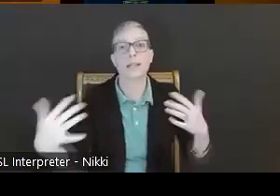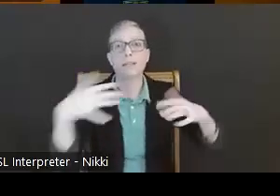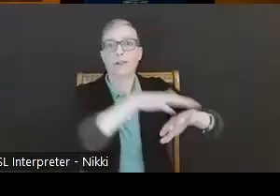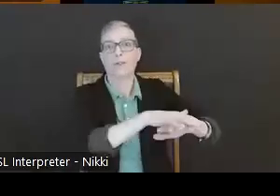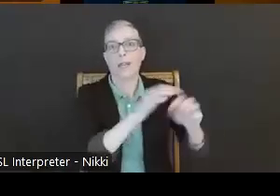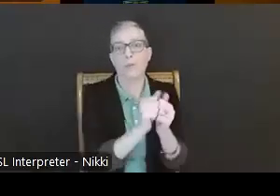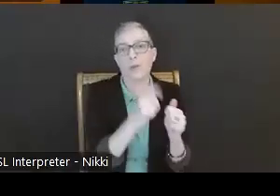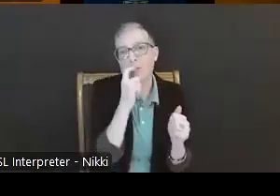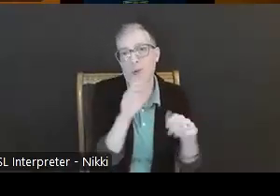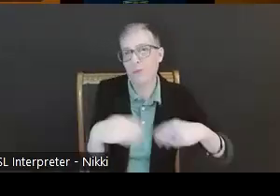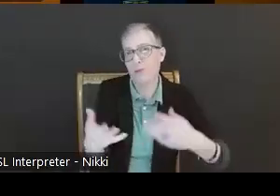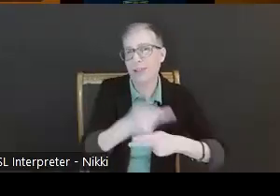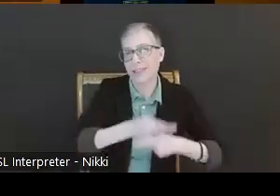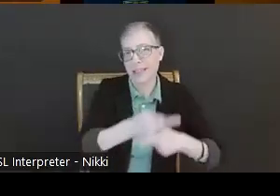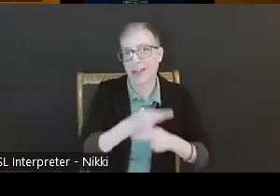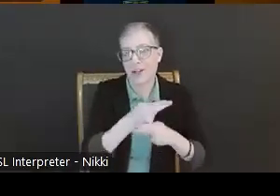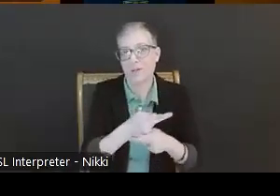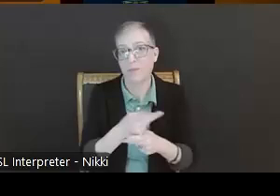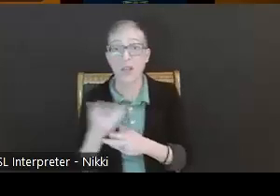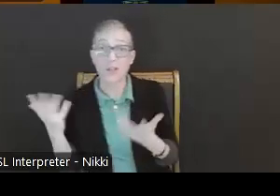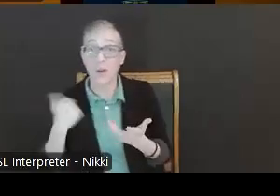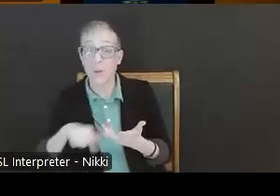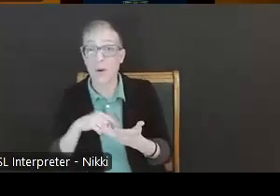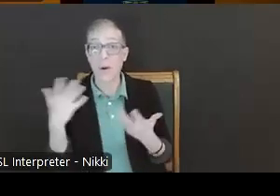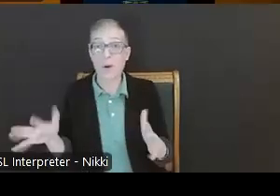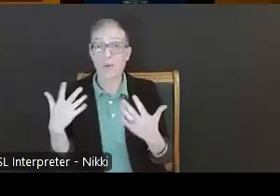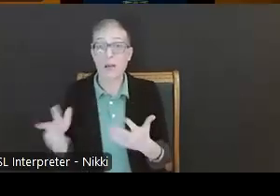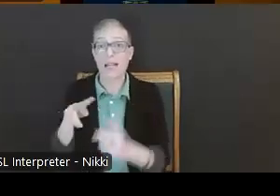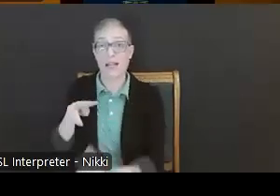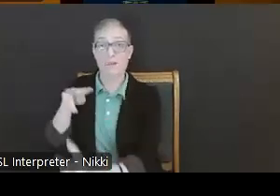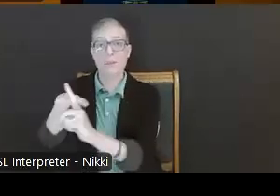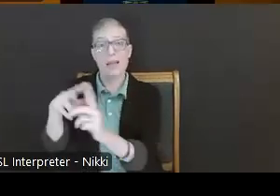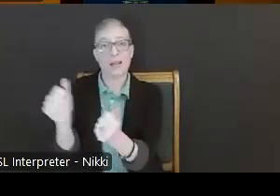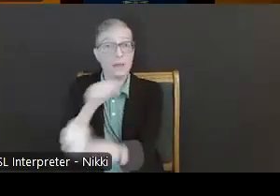how we take the interventions we're using and maybe integrate some of these other um physical